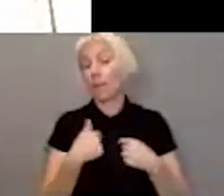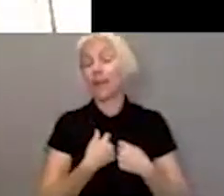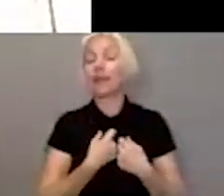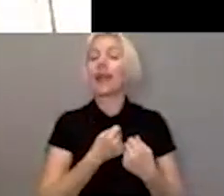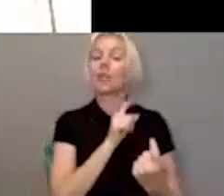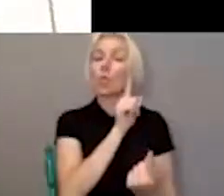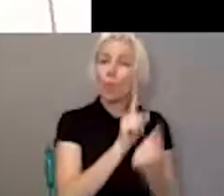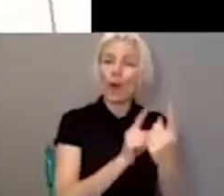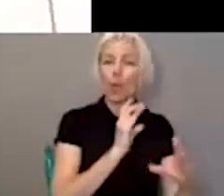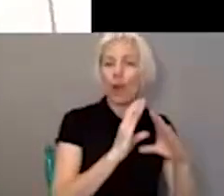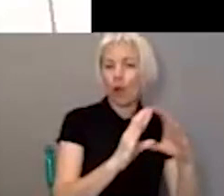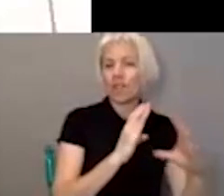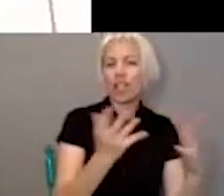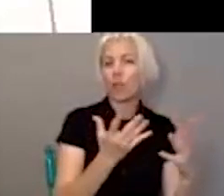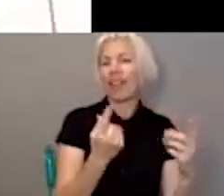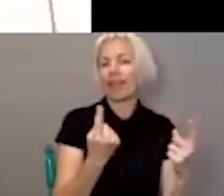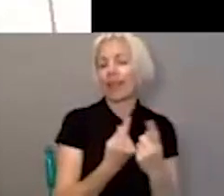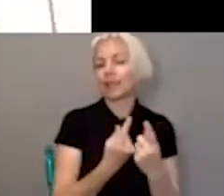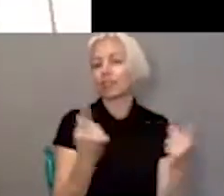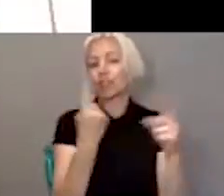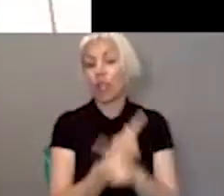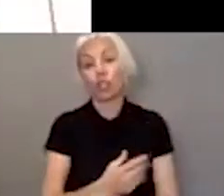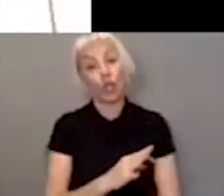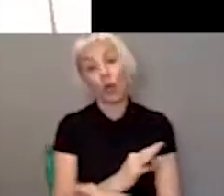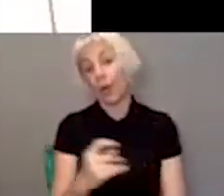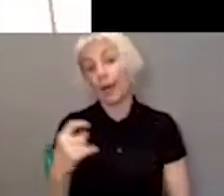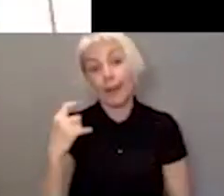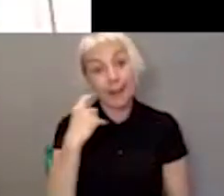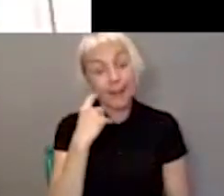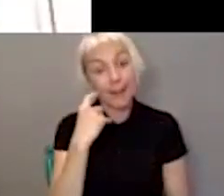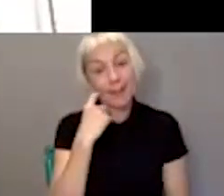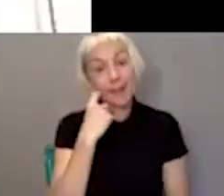you. It is not easy, walking in a number of worlds, but that's who I am, and I feel like